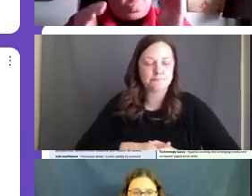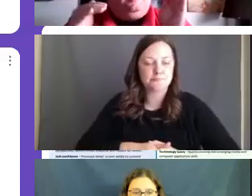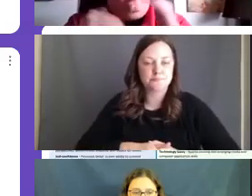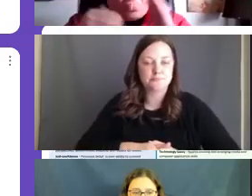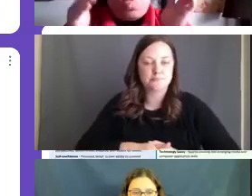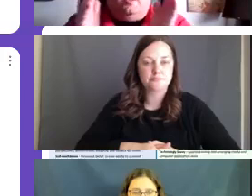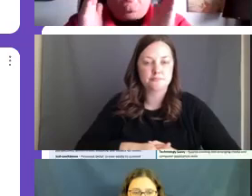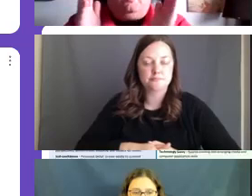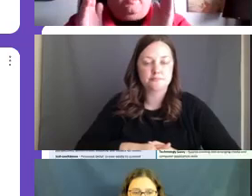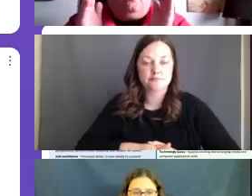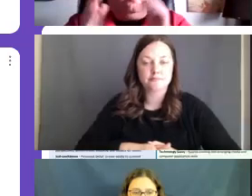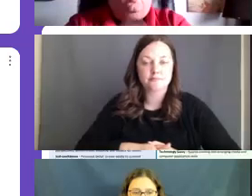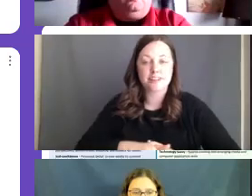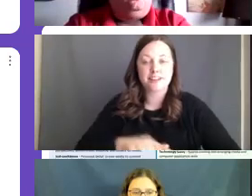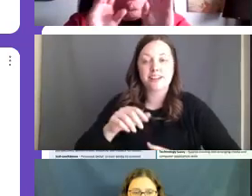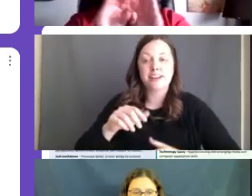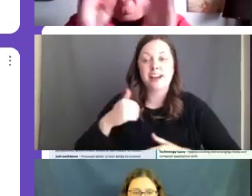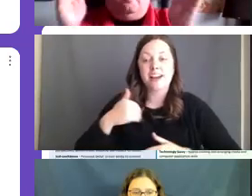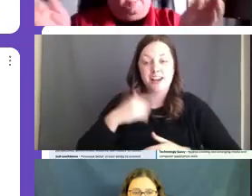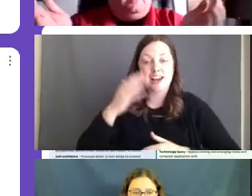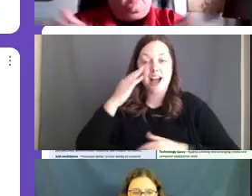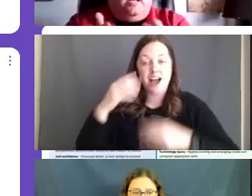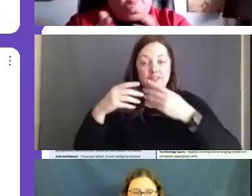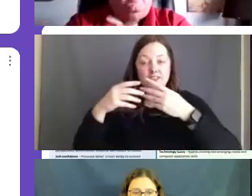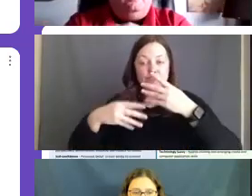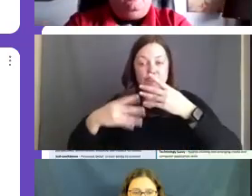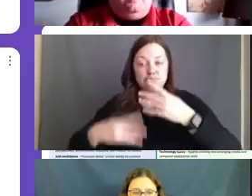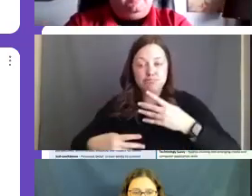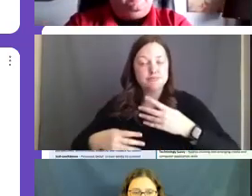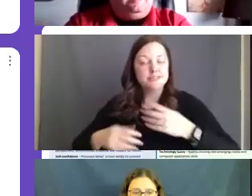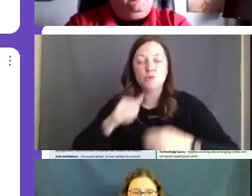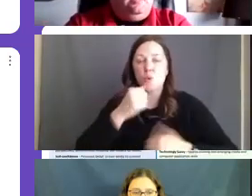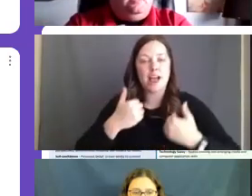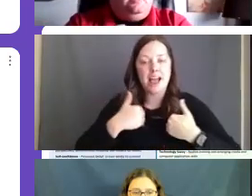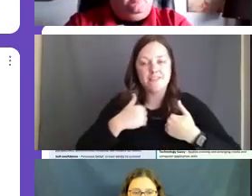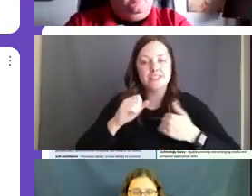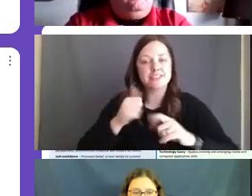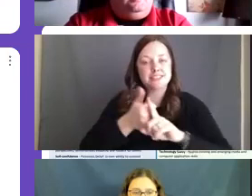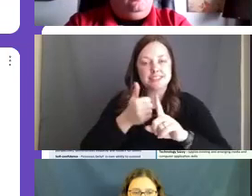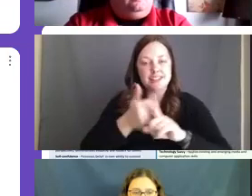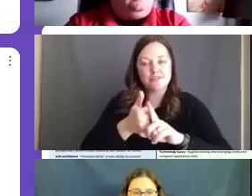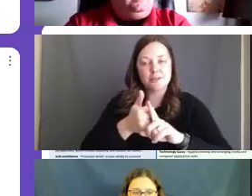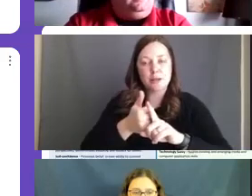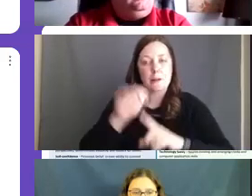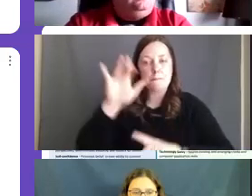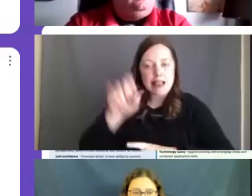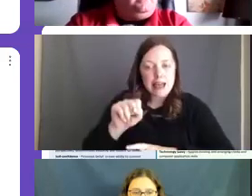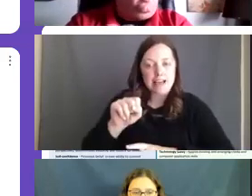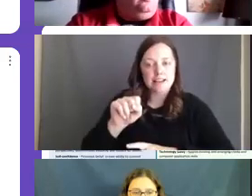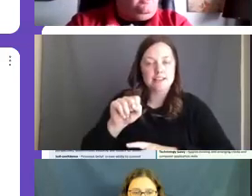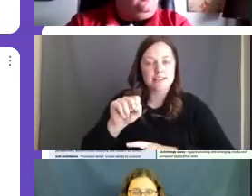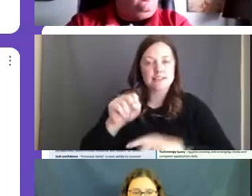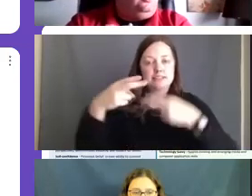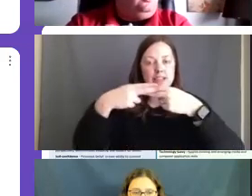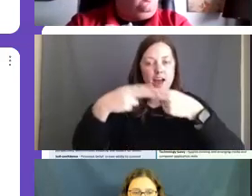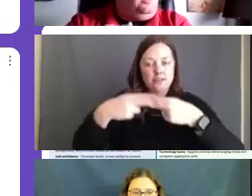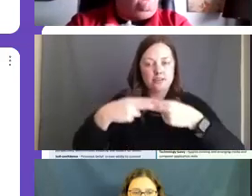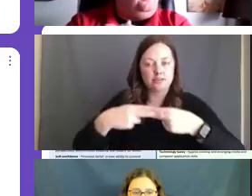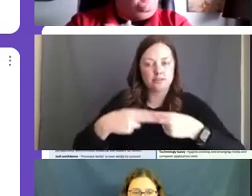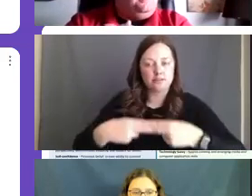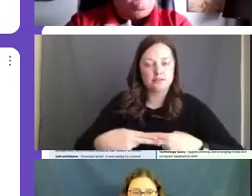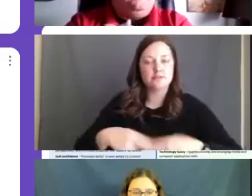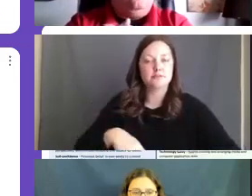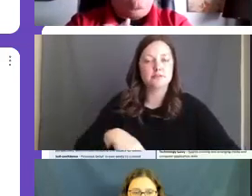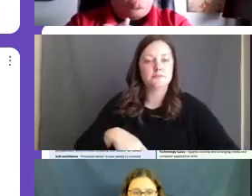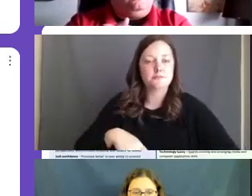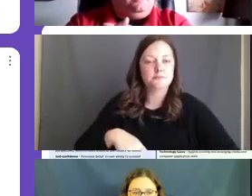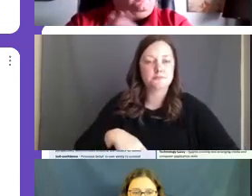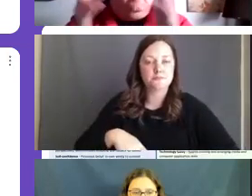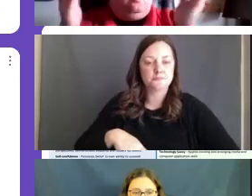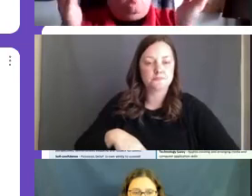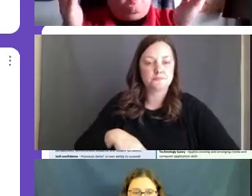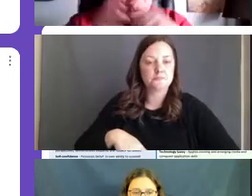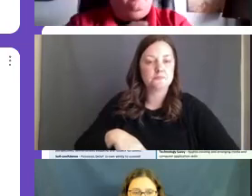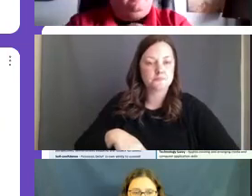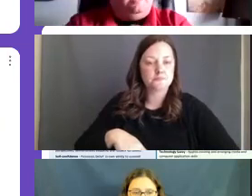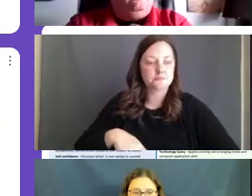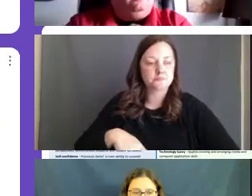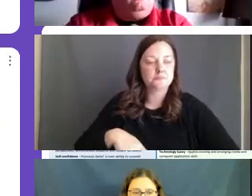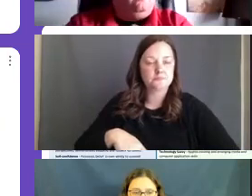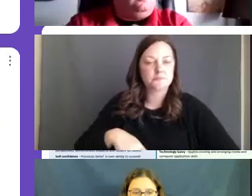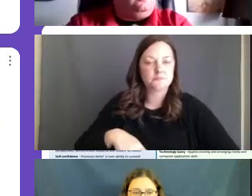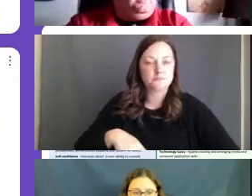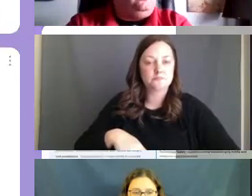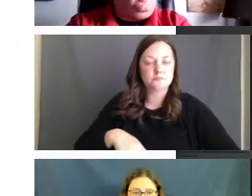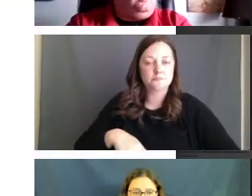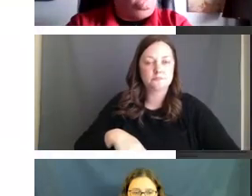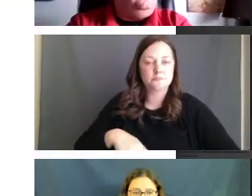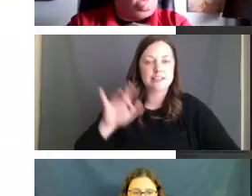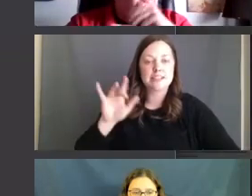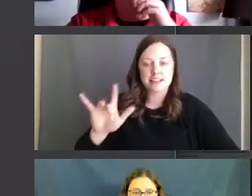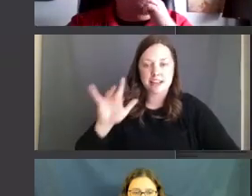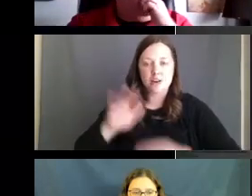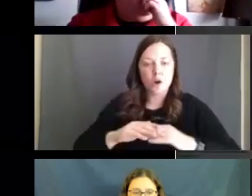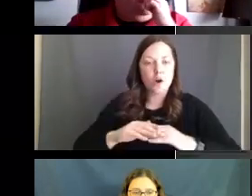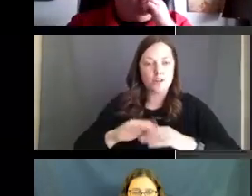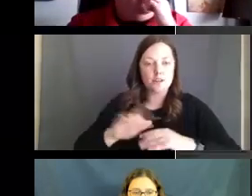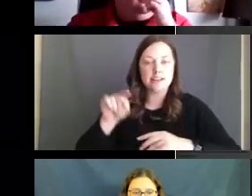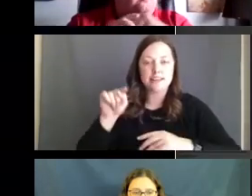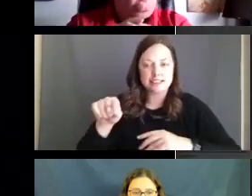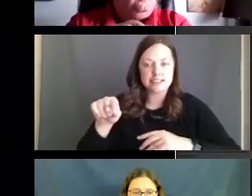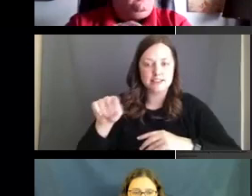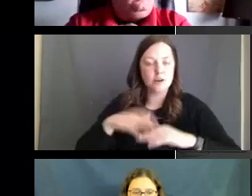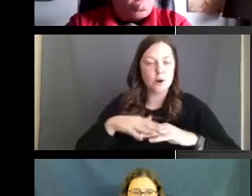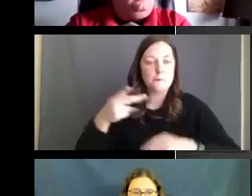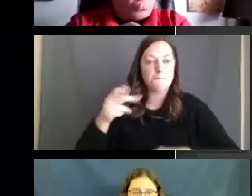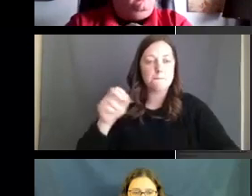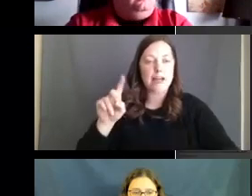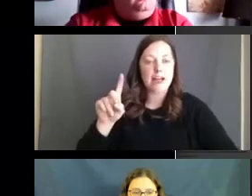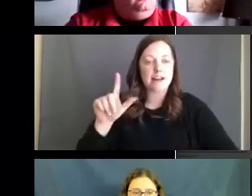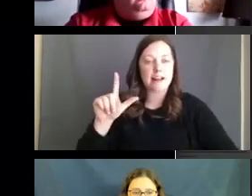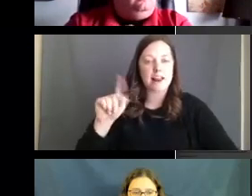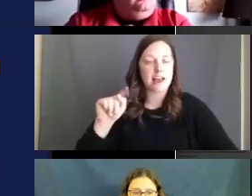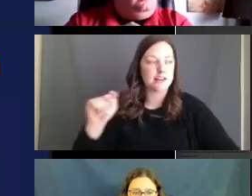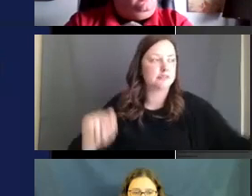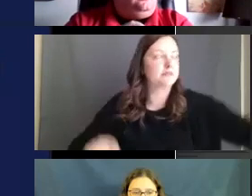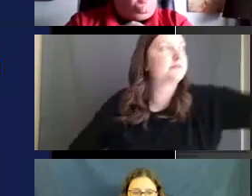If you want to add a link you can insert links as well or embed.